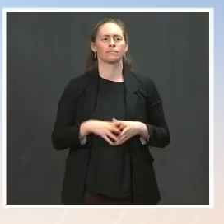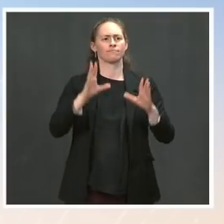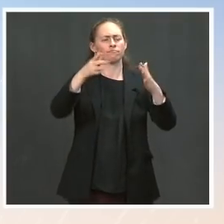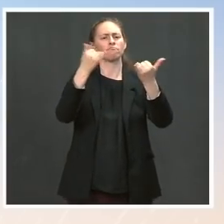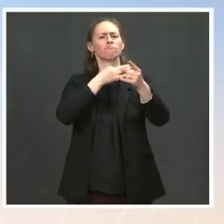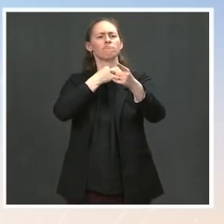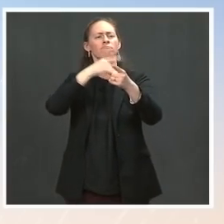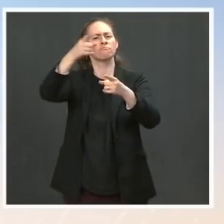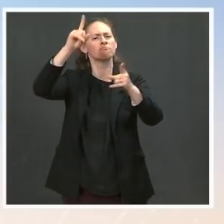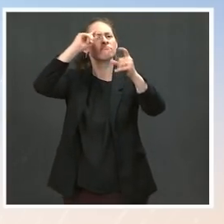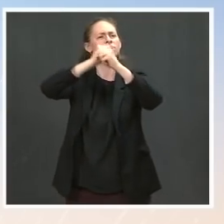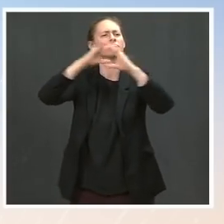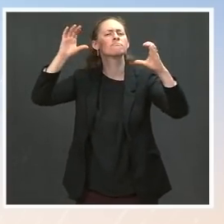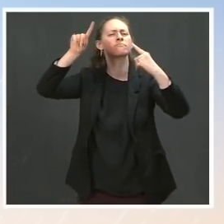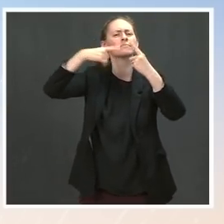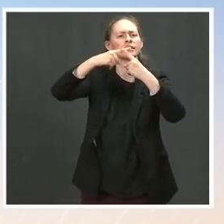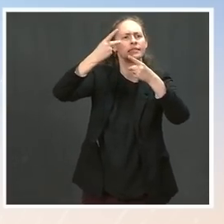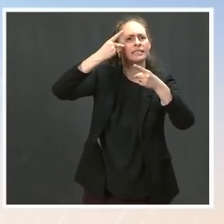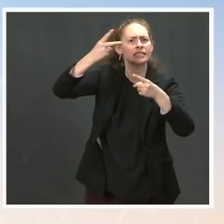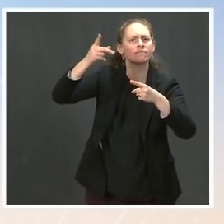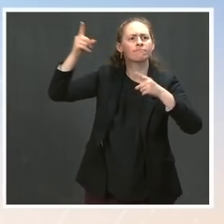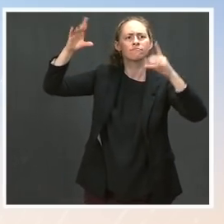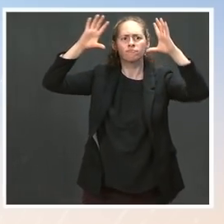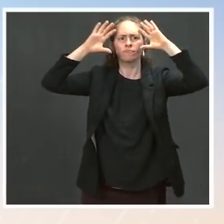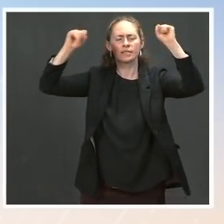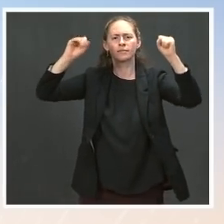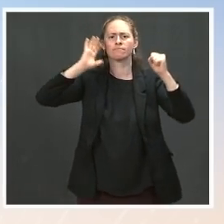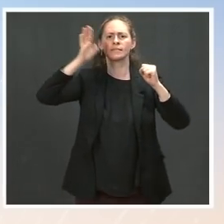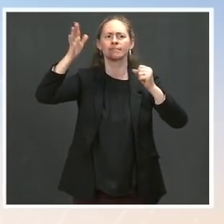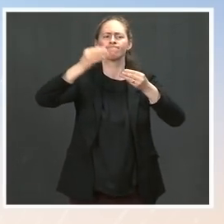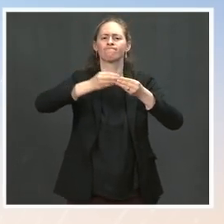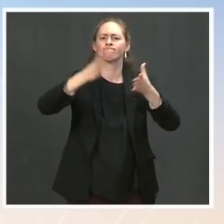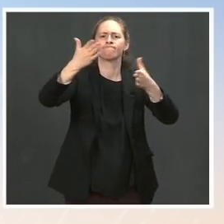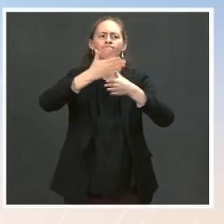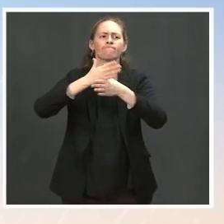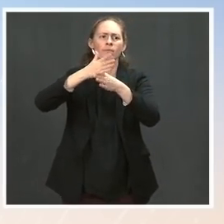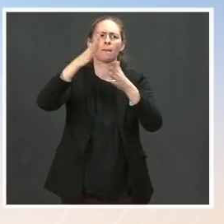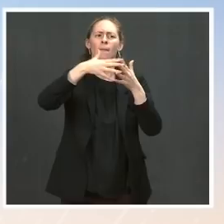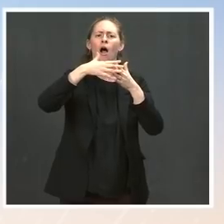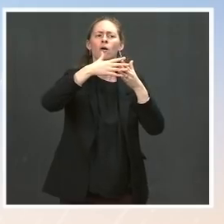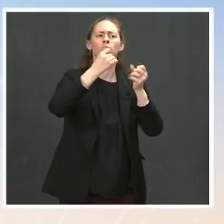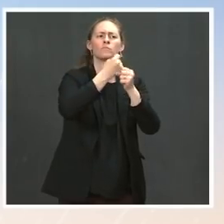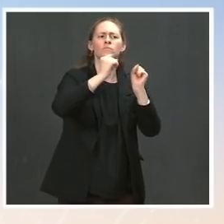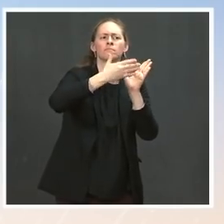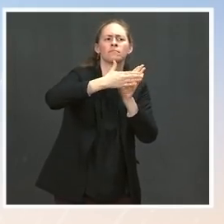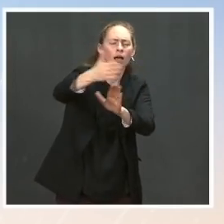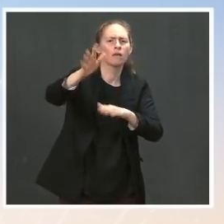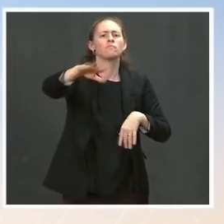announce the American Family Plan? That was supposed to be coming soon. When should we look for that? Also, there's some talk about making the expanded